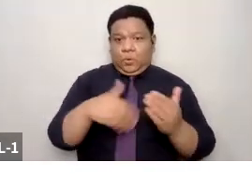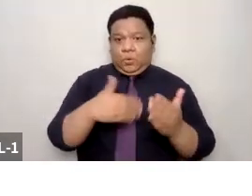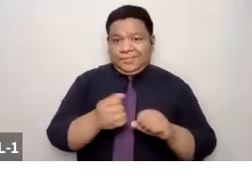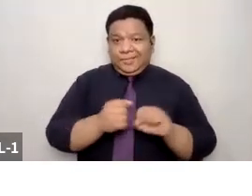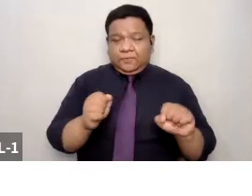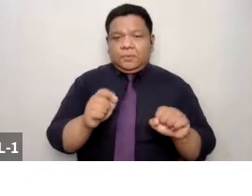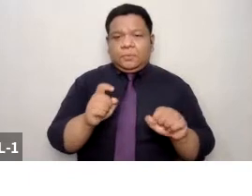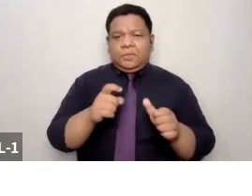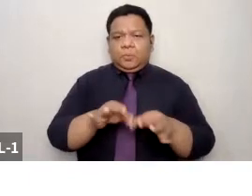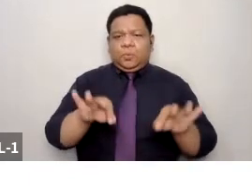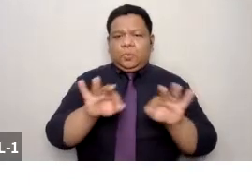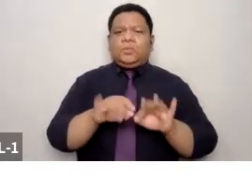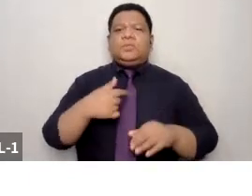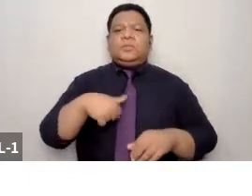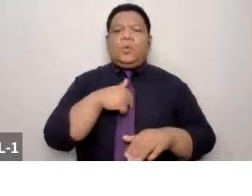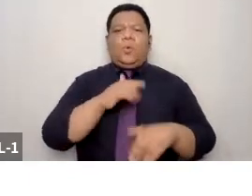So everyone really needs to have vaccines.